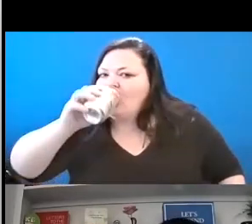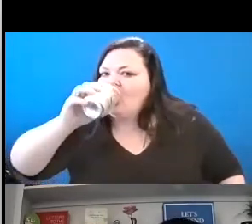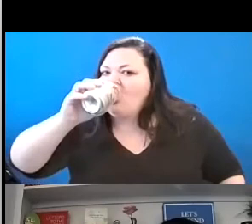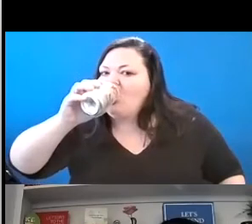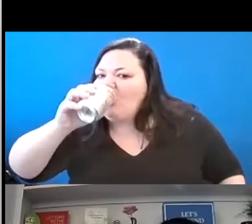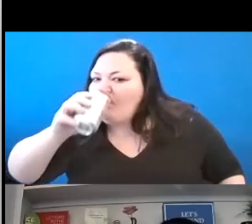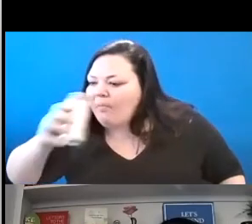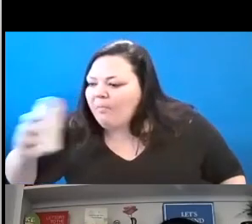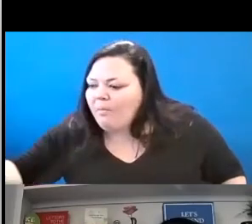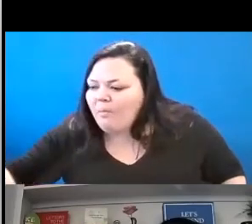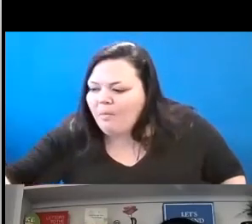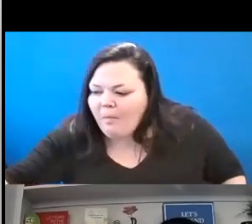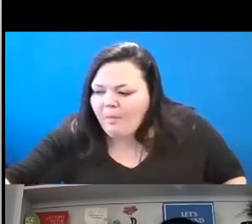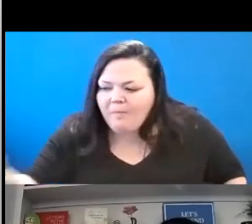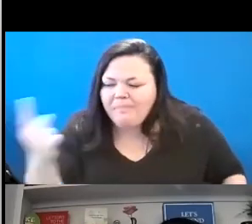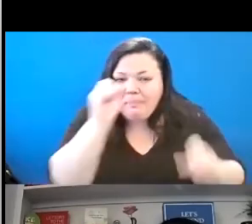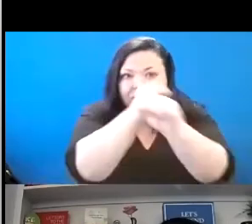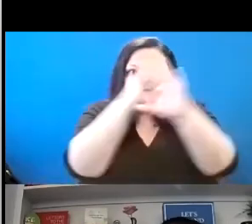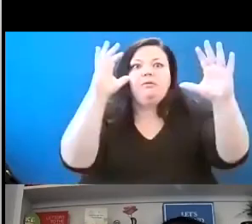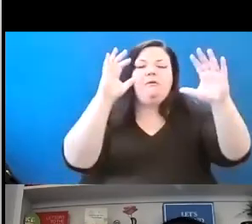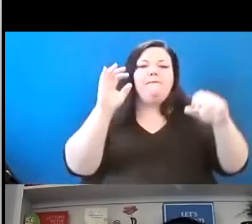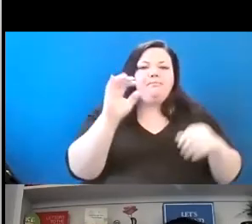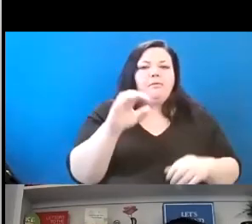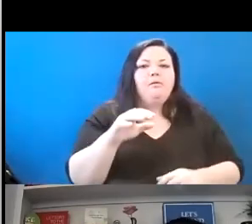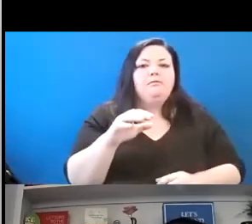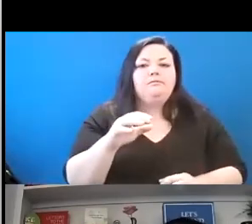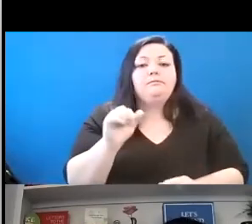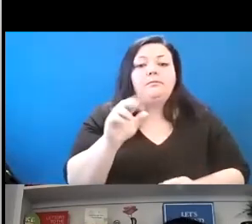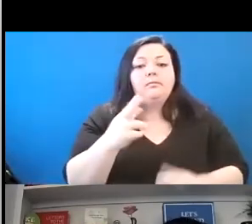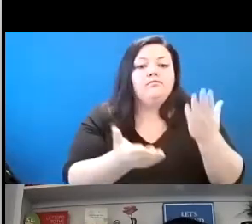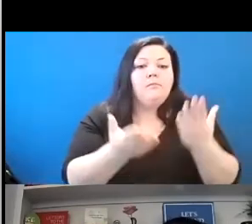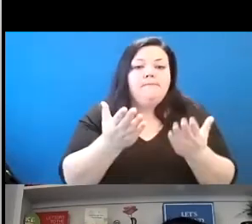something that visually stood out to you or it could you know he also used in his